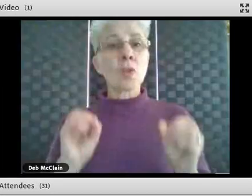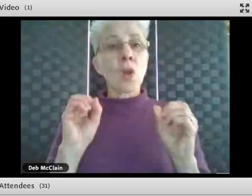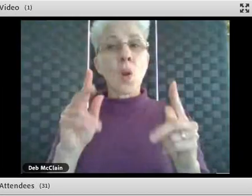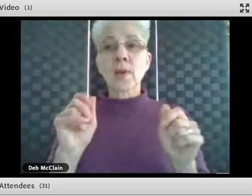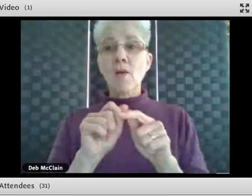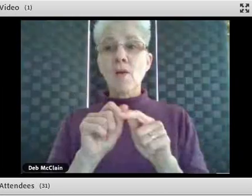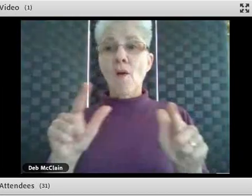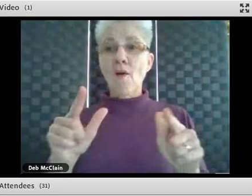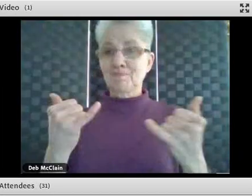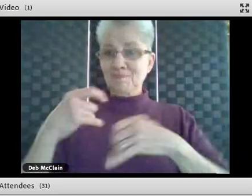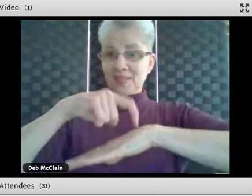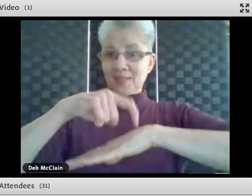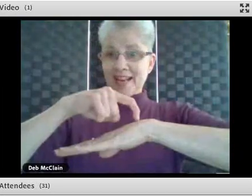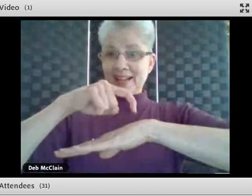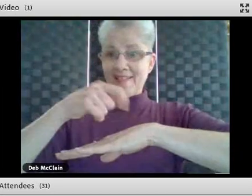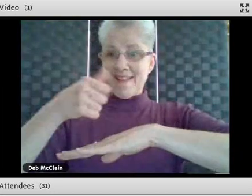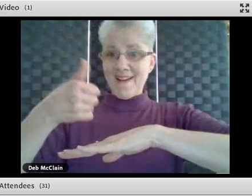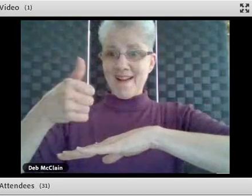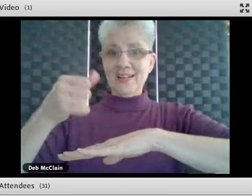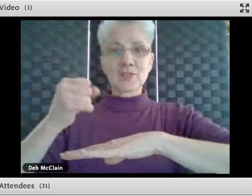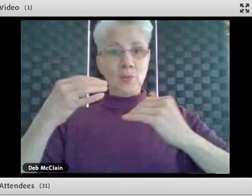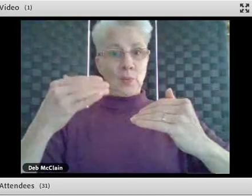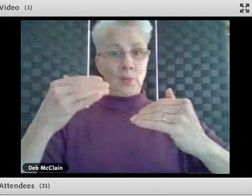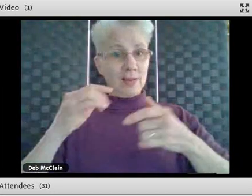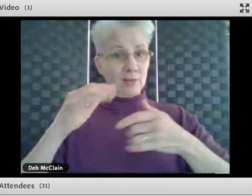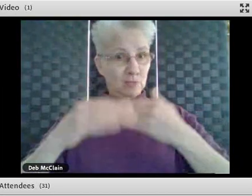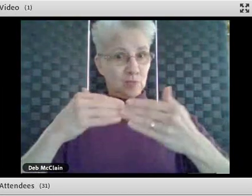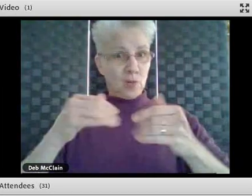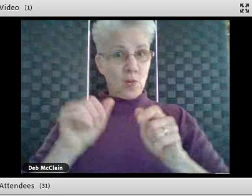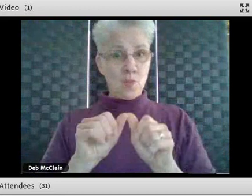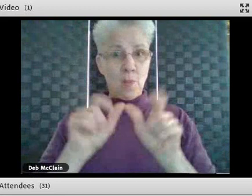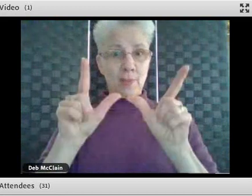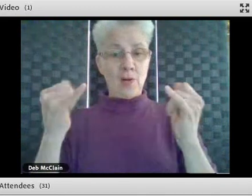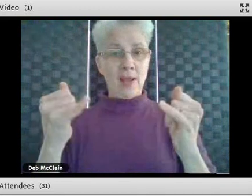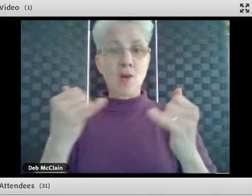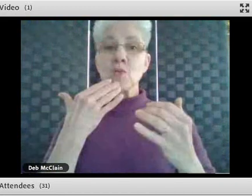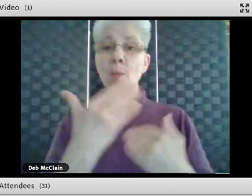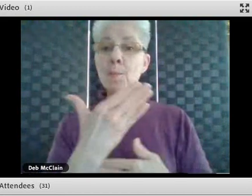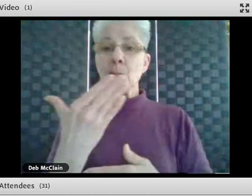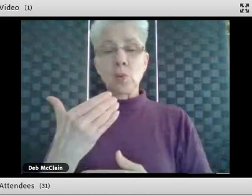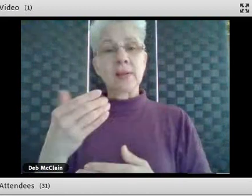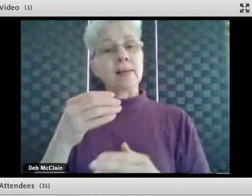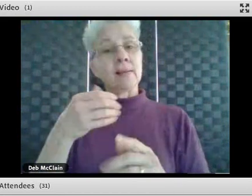Everybody, it is 10:00, so we'll go ahead and get this rolling. Good morning.